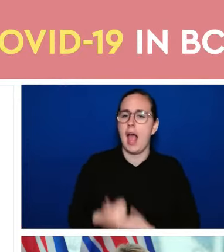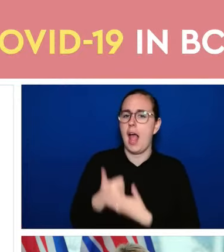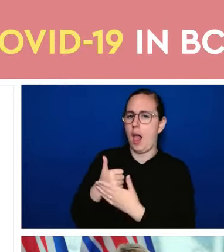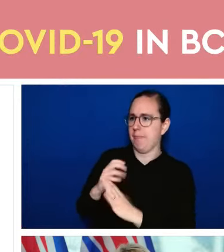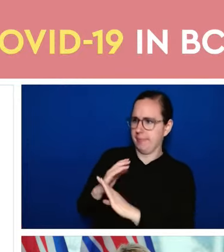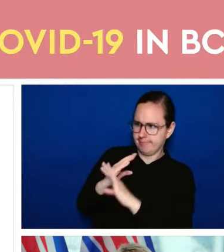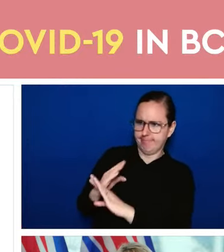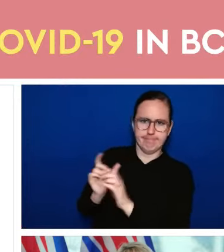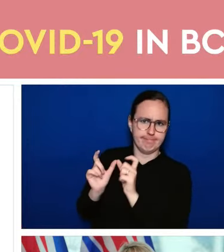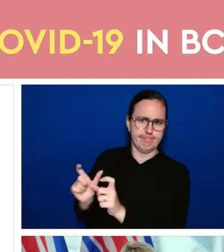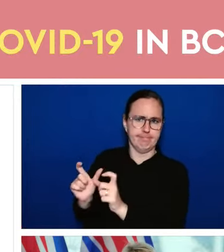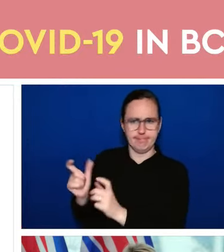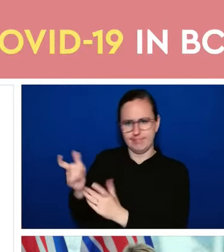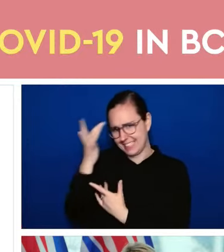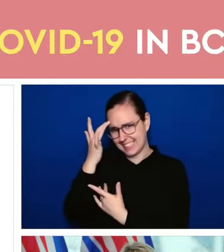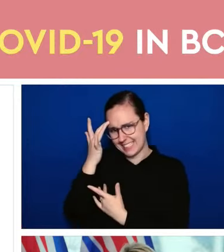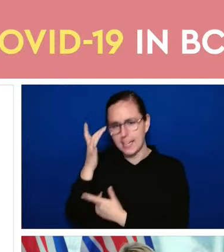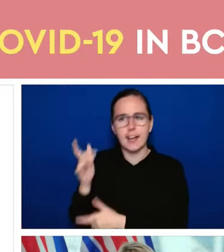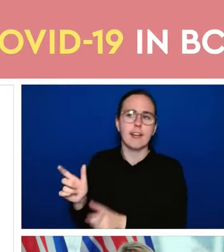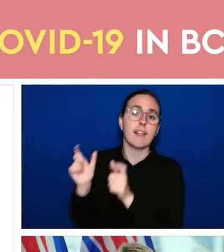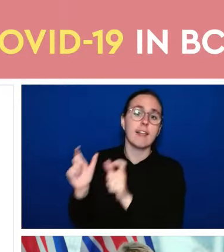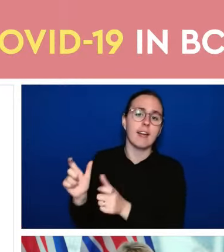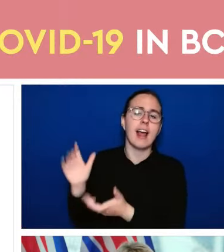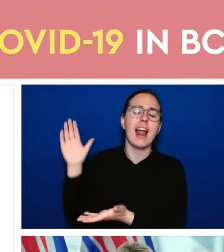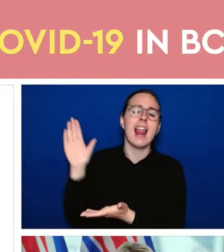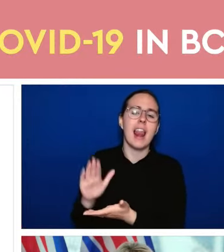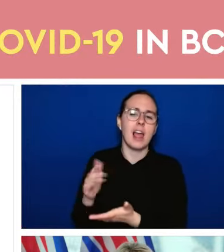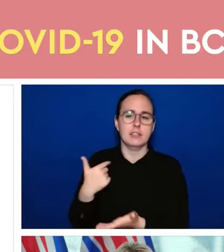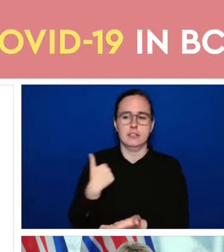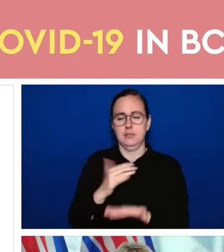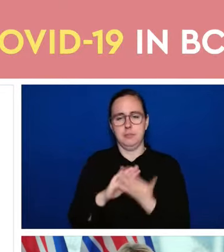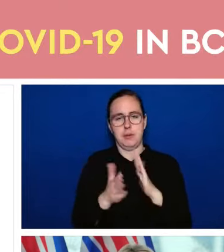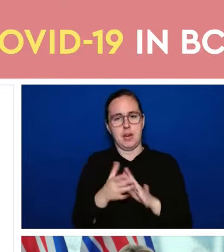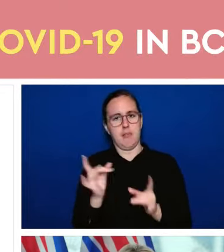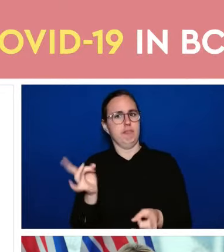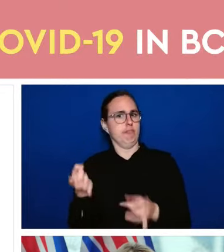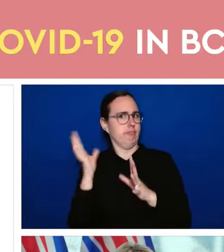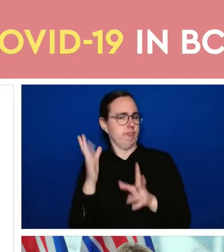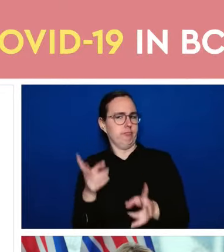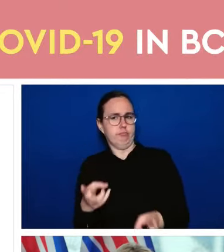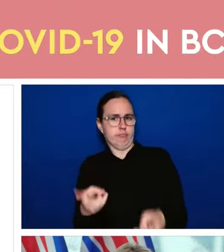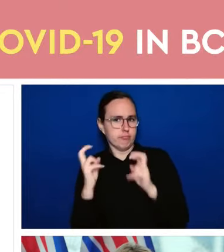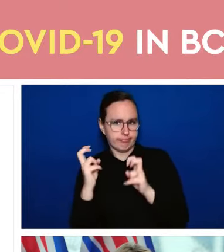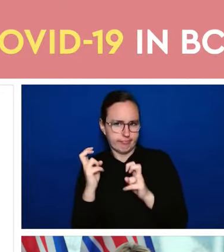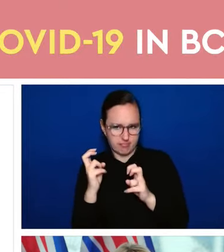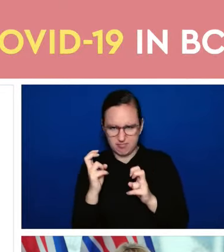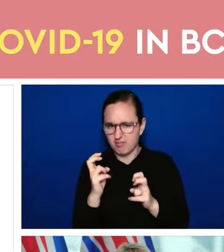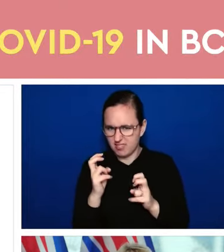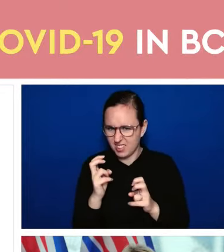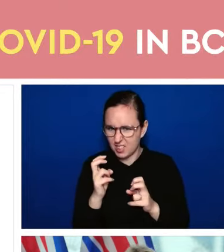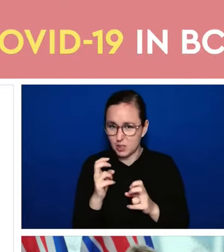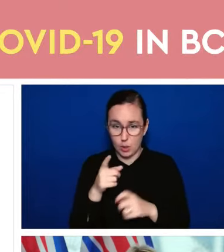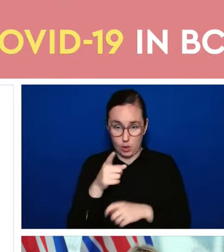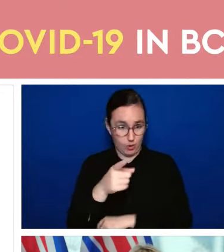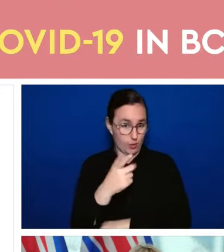antibody levels as we go into another member December January so now's the time to get it for